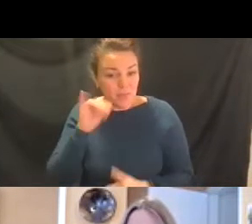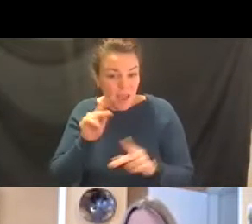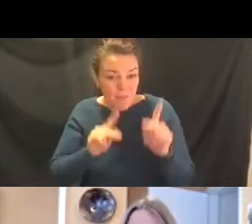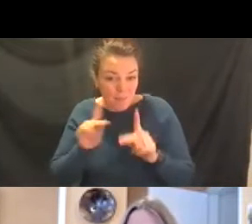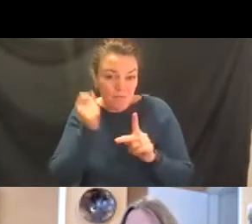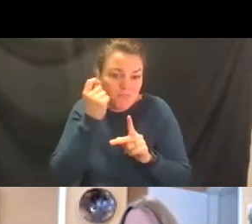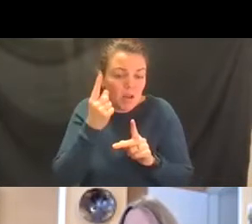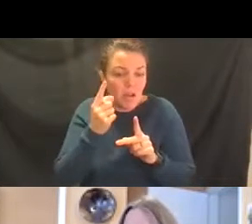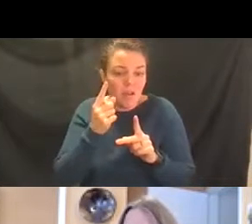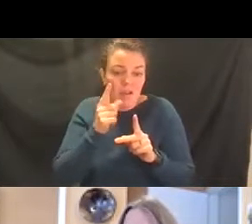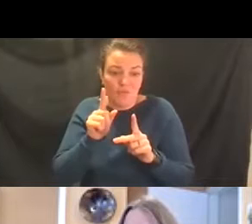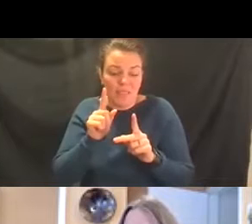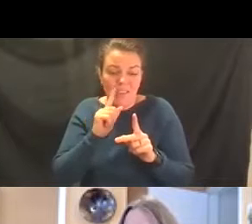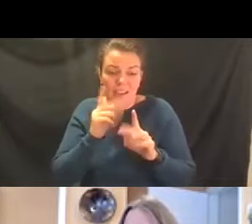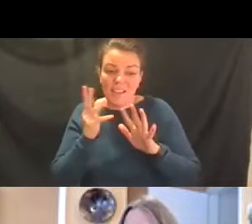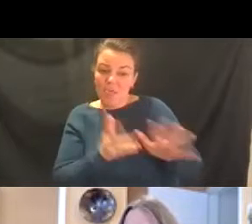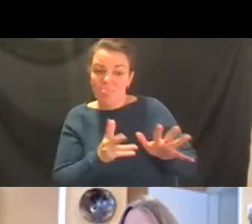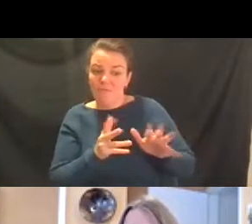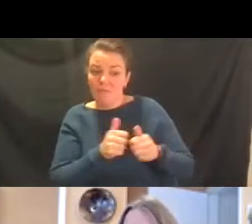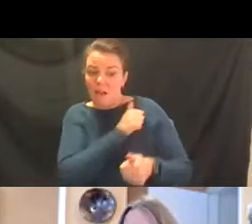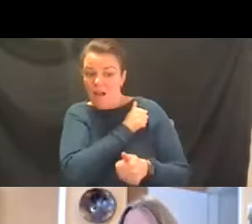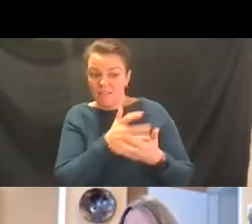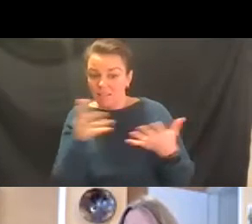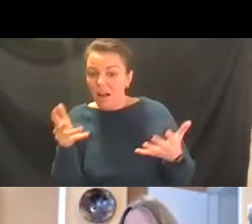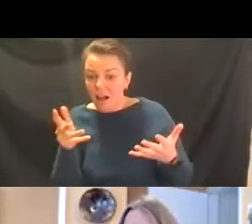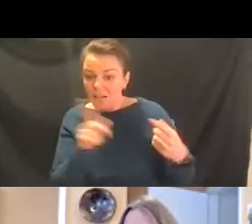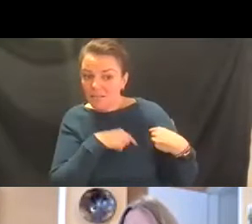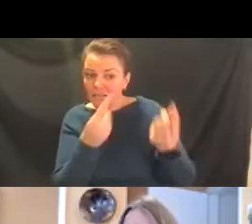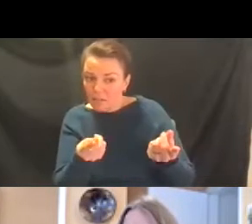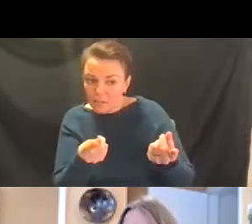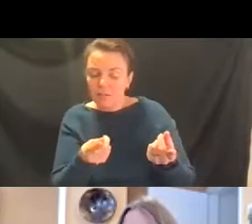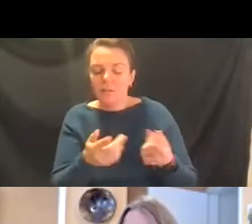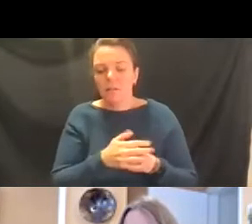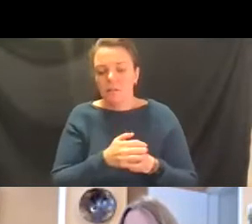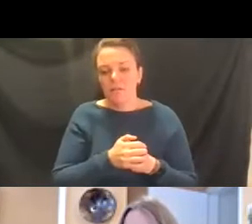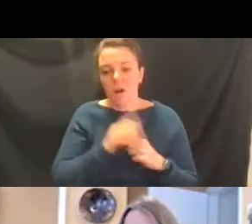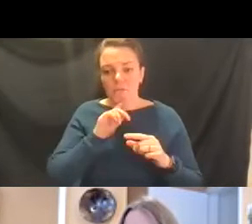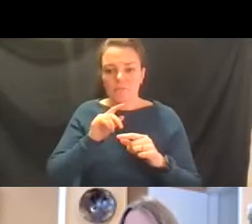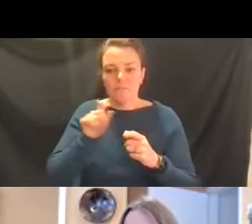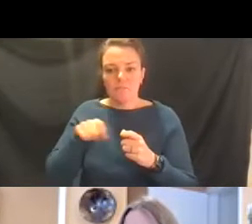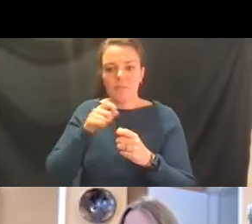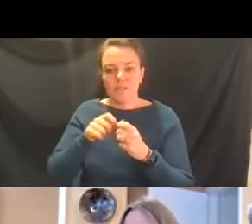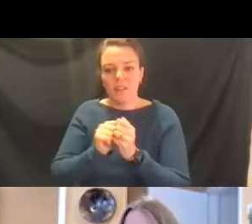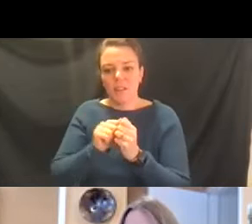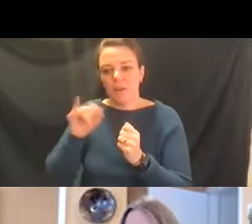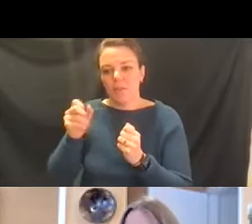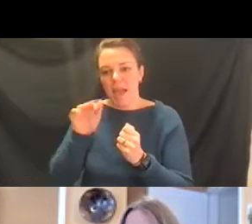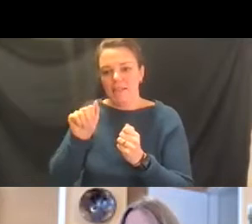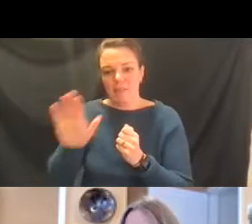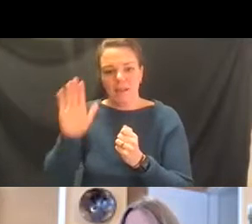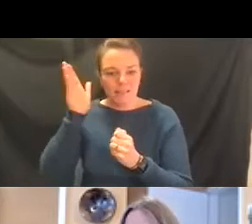been left behind a bunch based on the information particularly that Jasmina has shown. so we want to